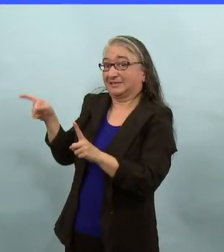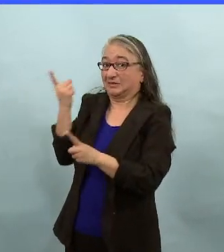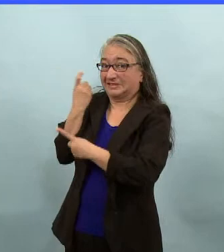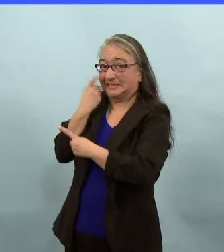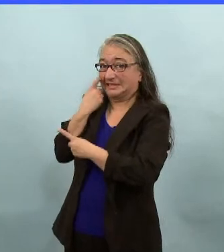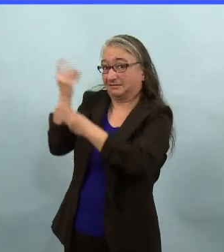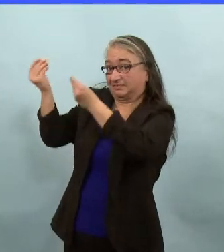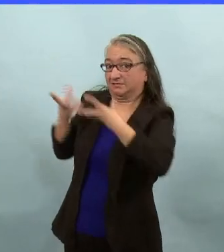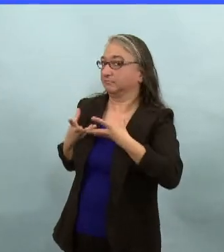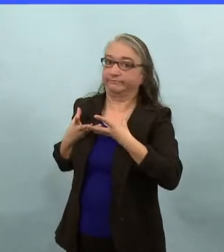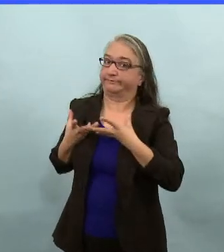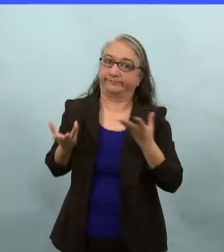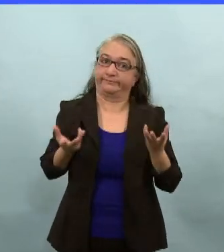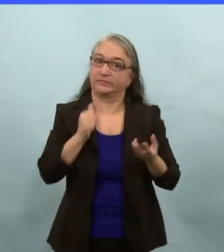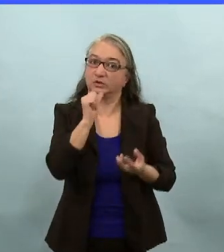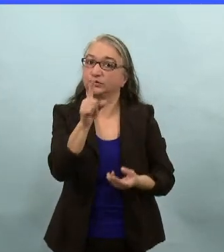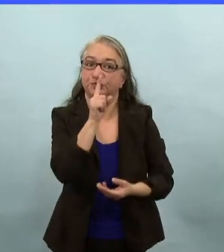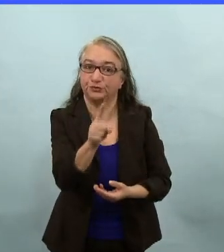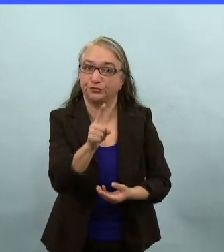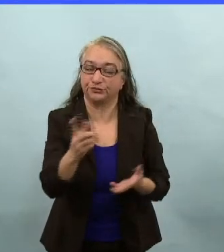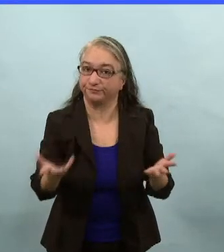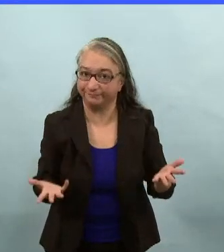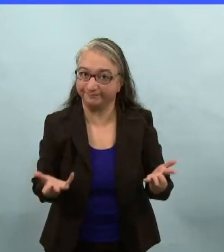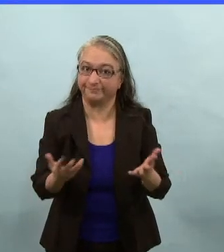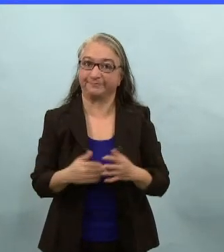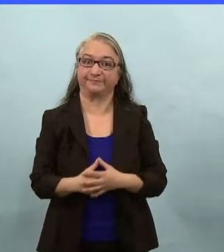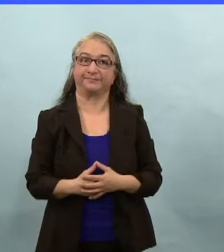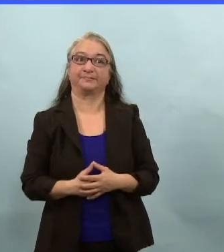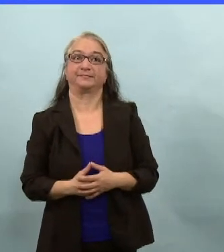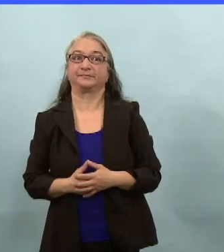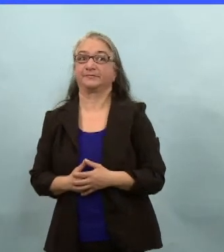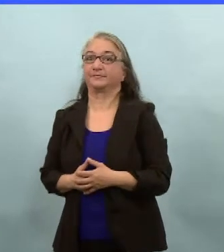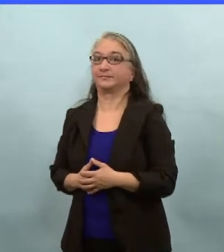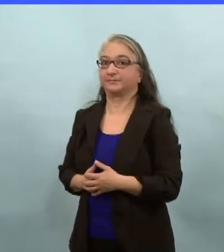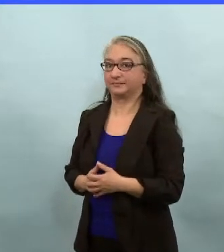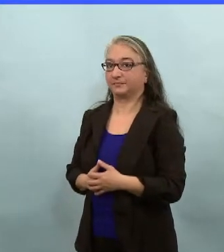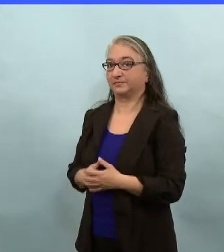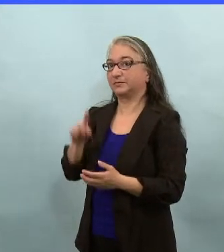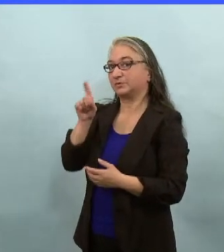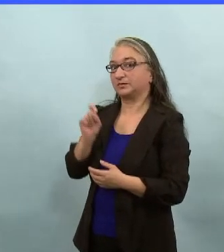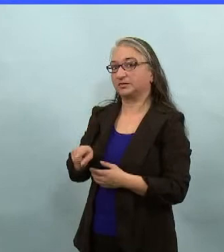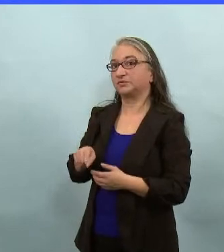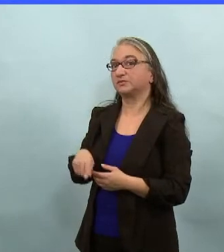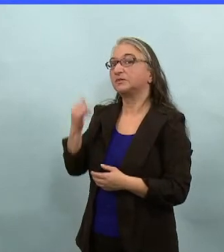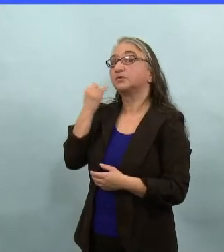be able to provide something to the public how far do you expect icu capacity to be stretched